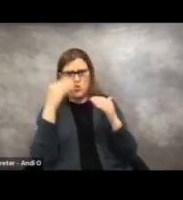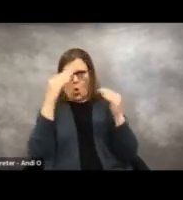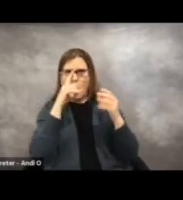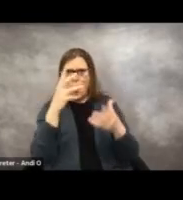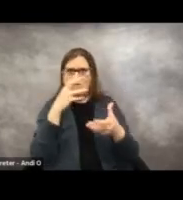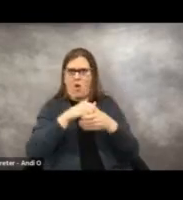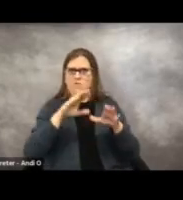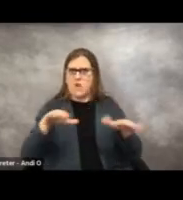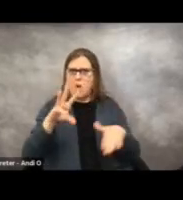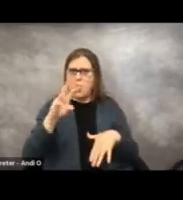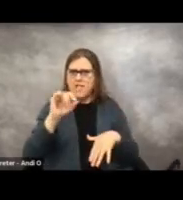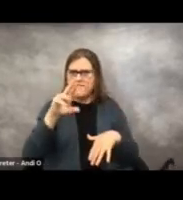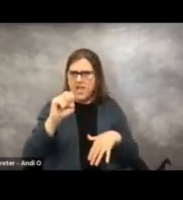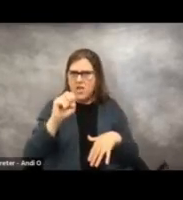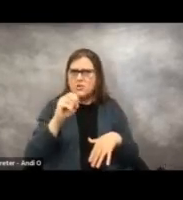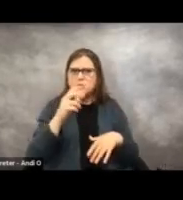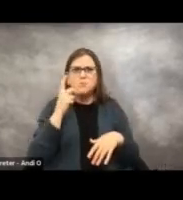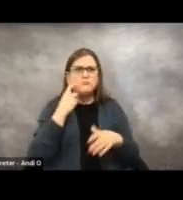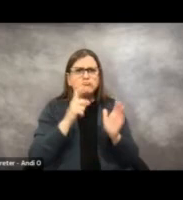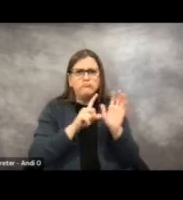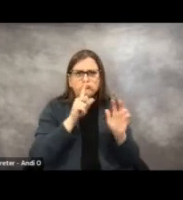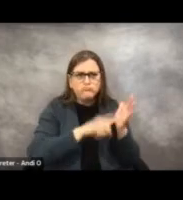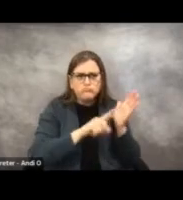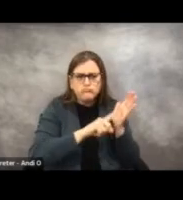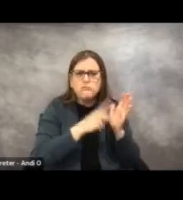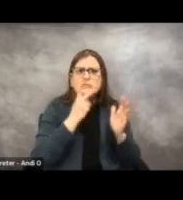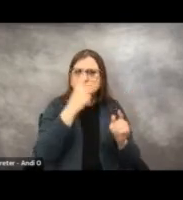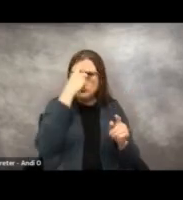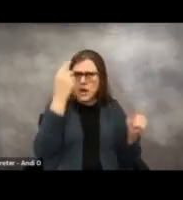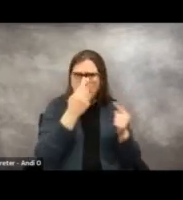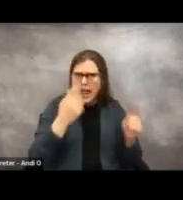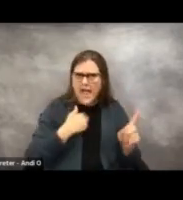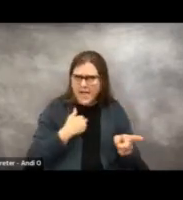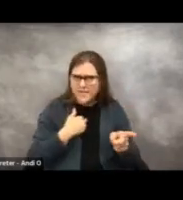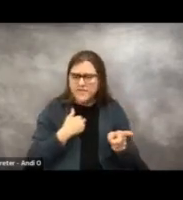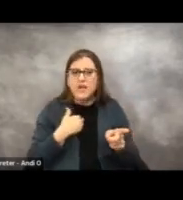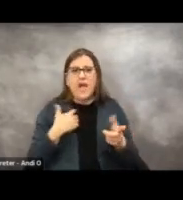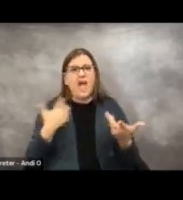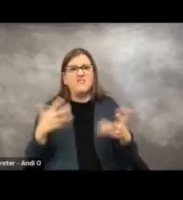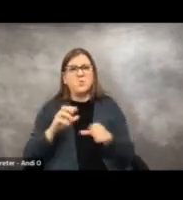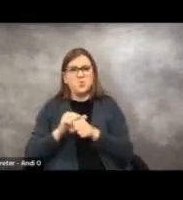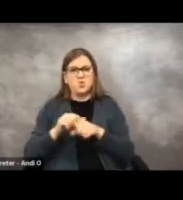system for brain injury. Having worked in the child welfare system earlier in my career, and